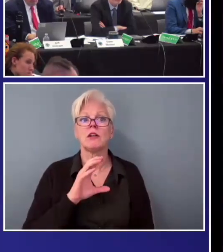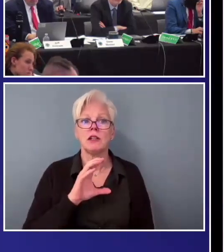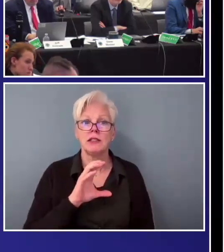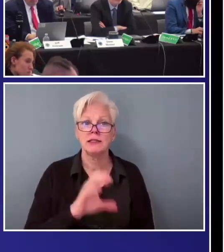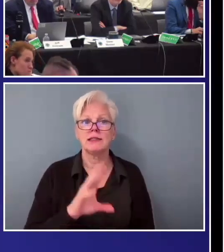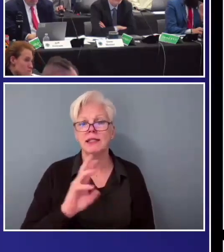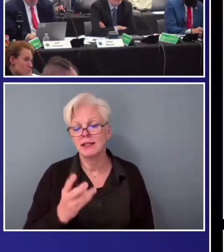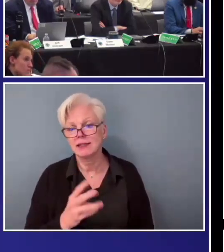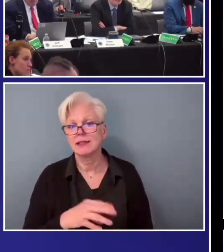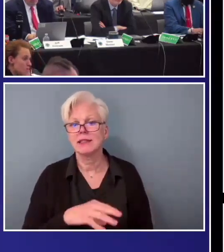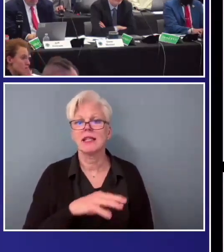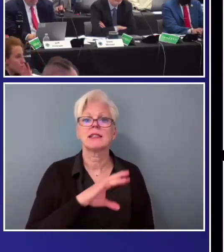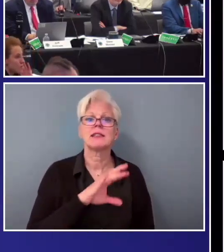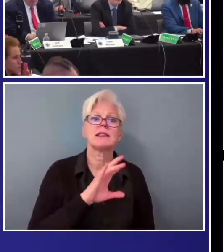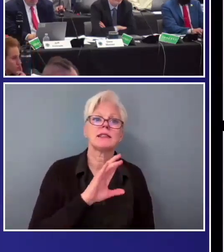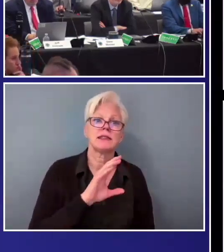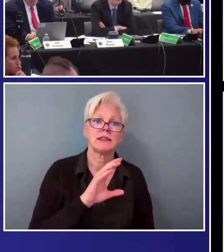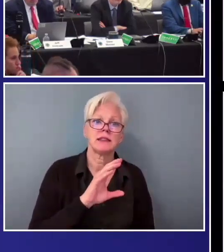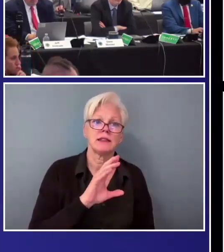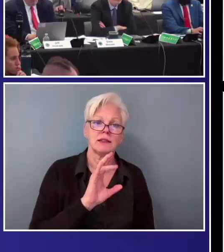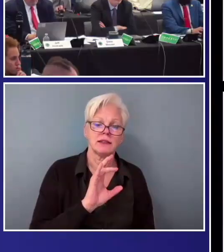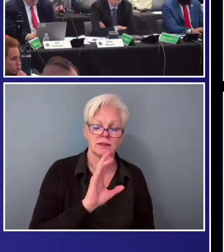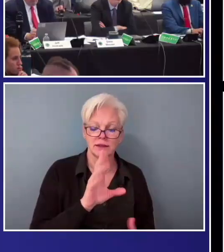D, the seventh award year, and E, the eighth award year.